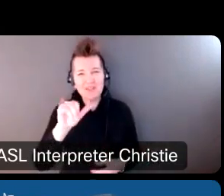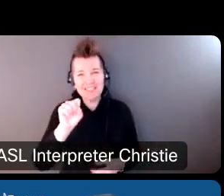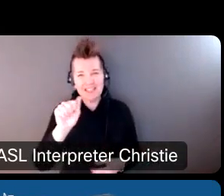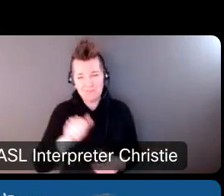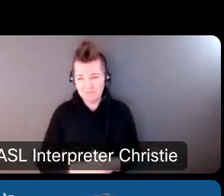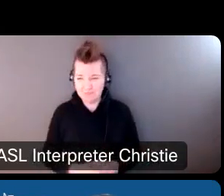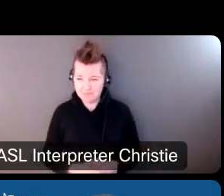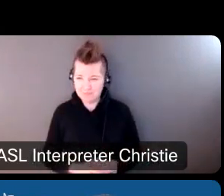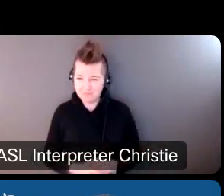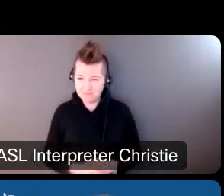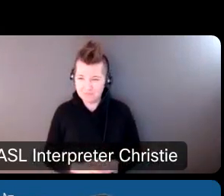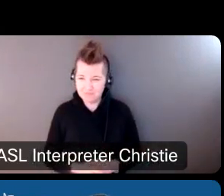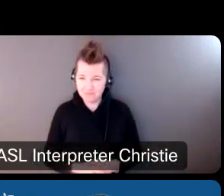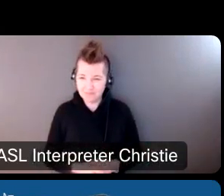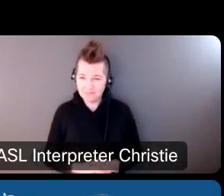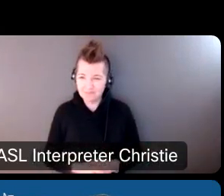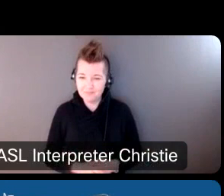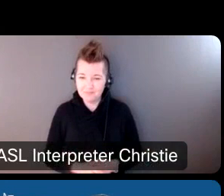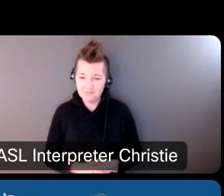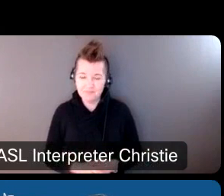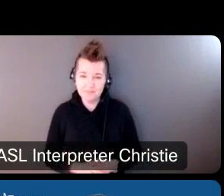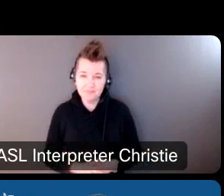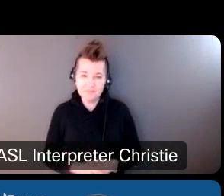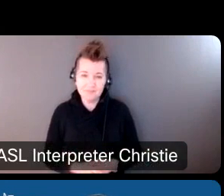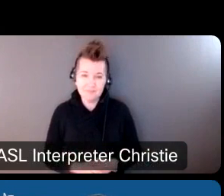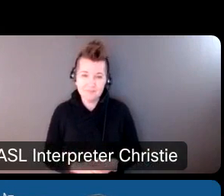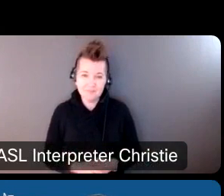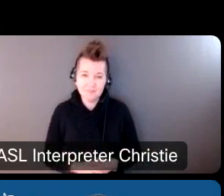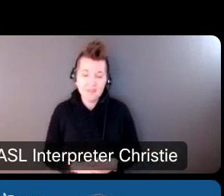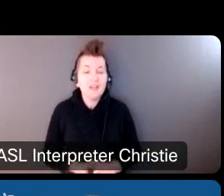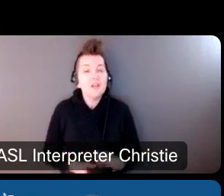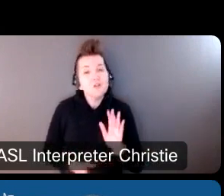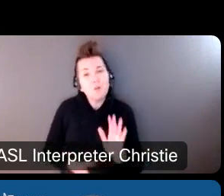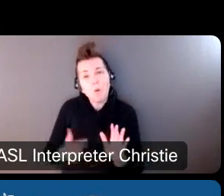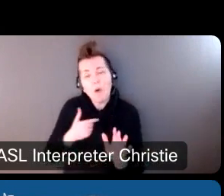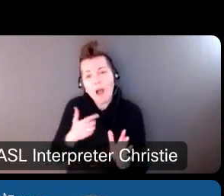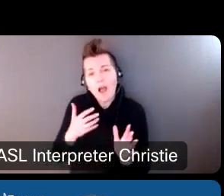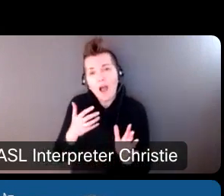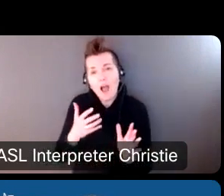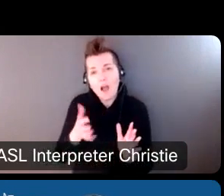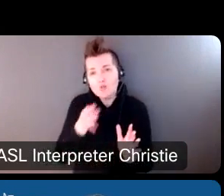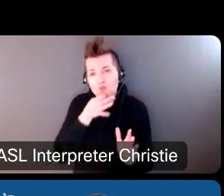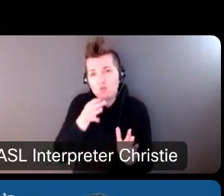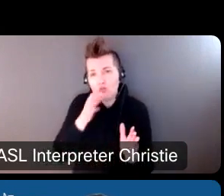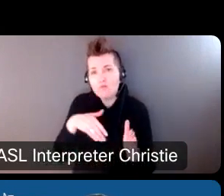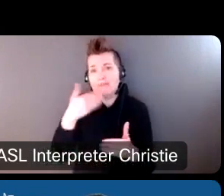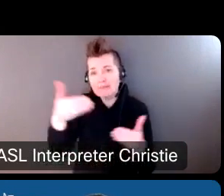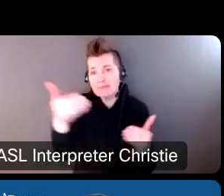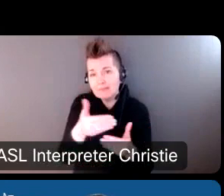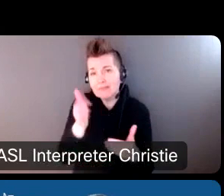And I did want to take a moment before we move to the next segment, as many of you on this call were involved in a stakeholder engagement